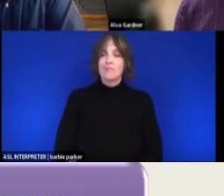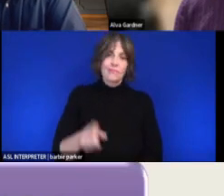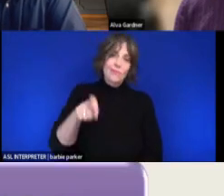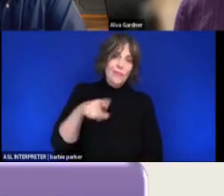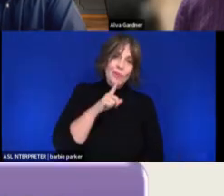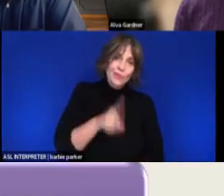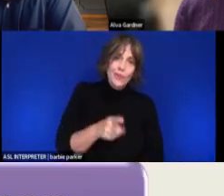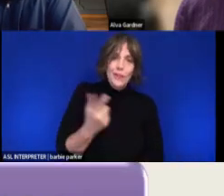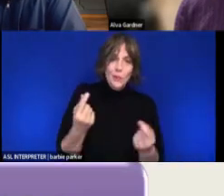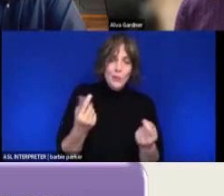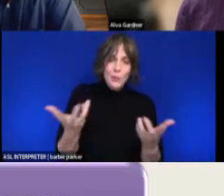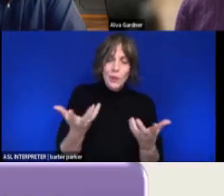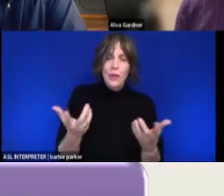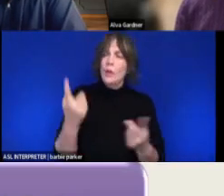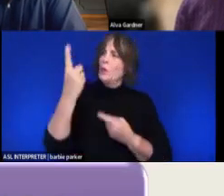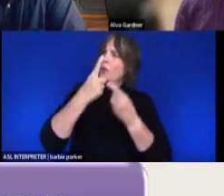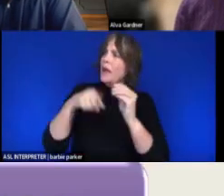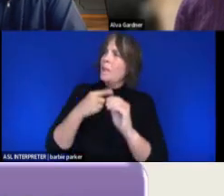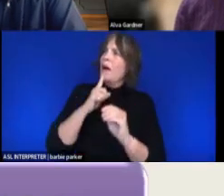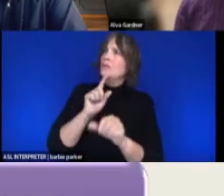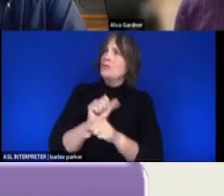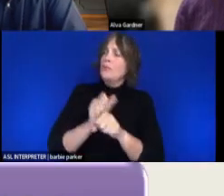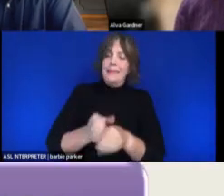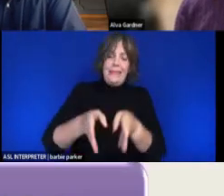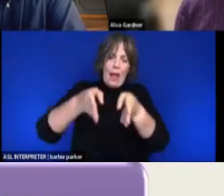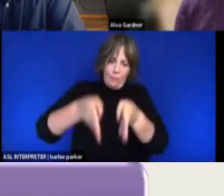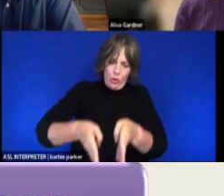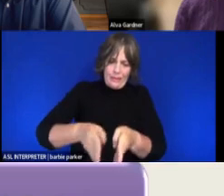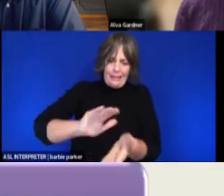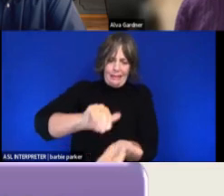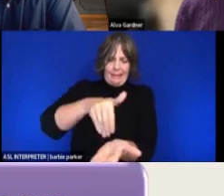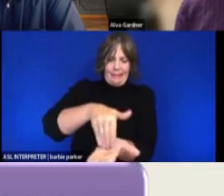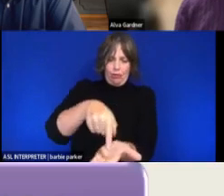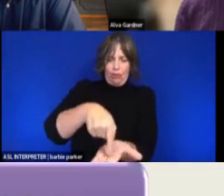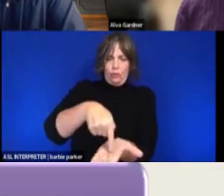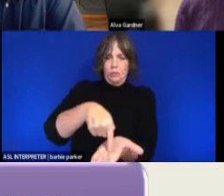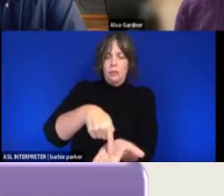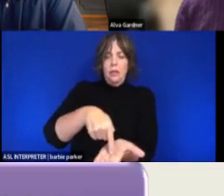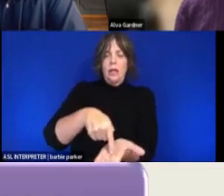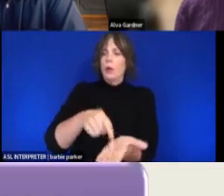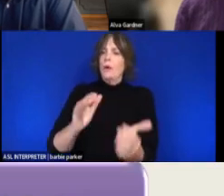think about being truly person-centered. We need to move beyond the golden rule to something that I call the